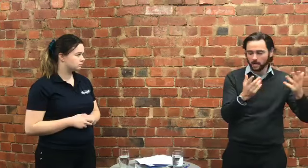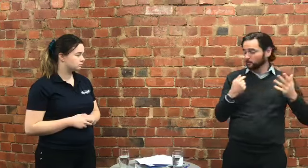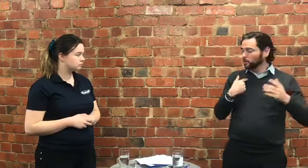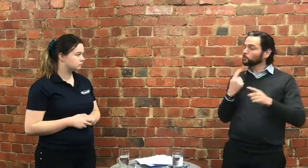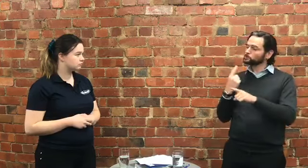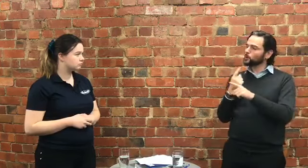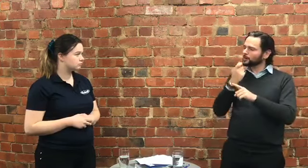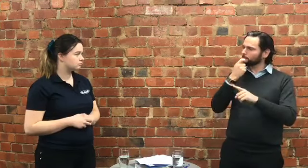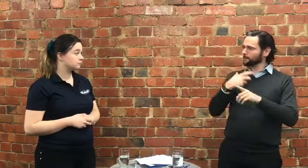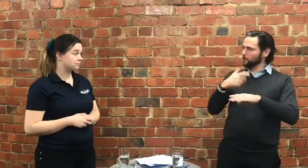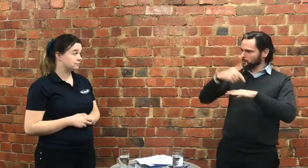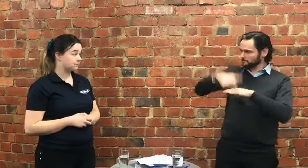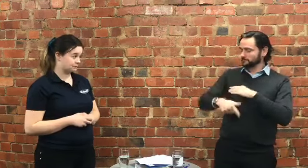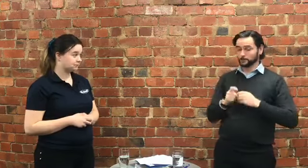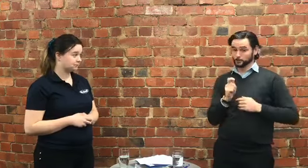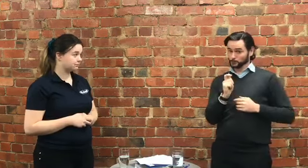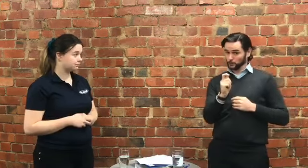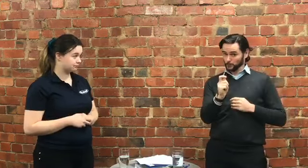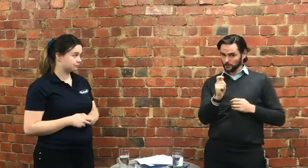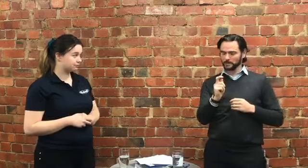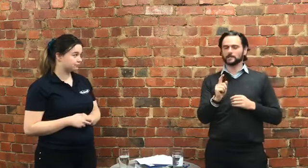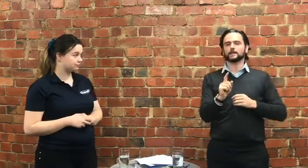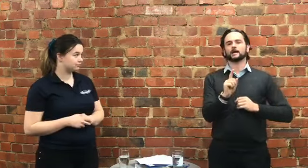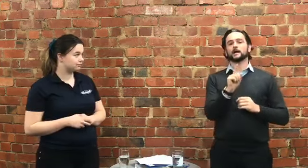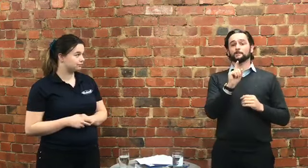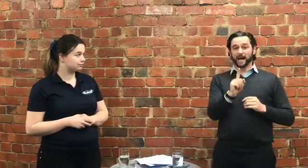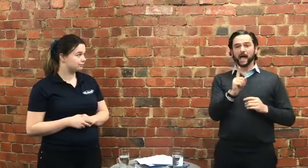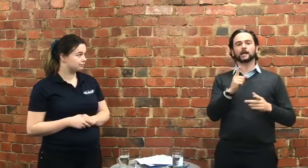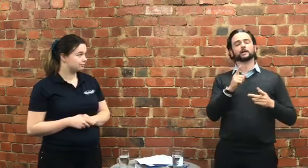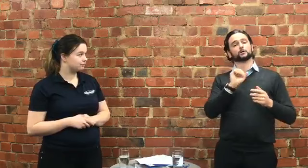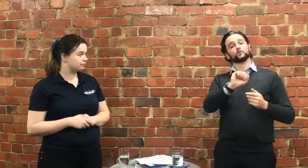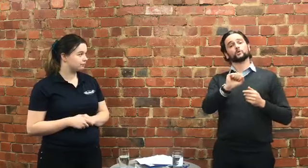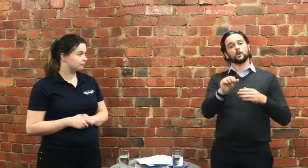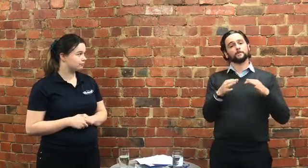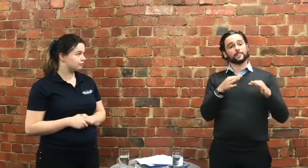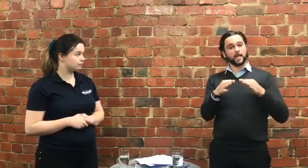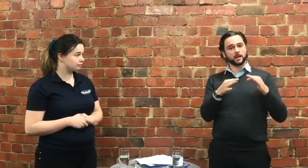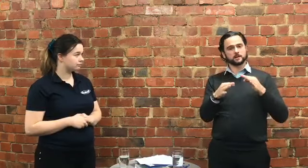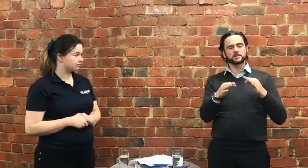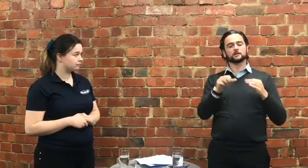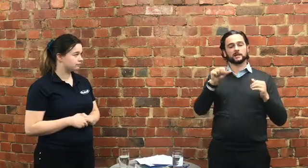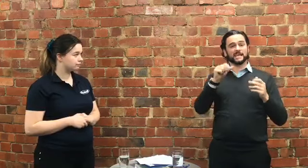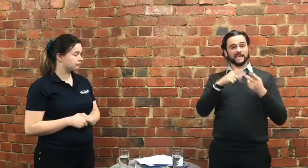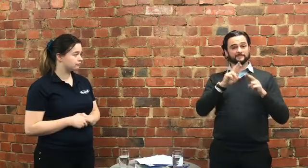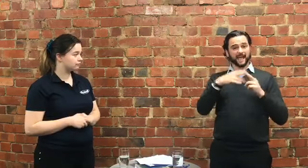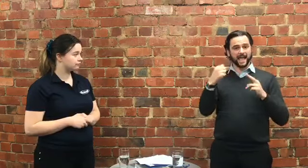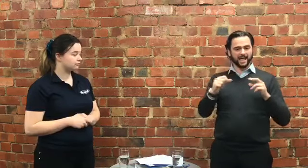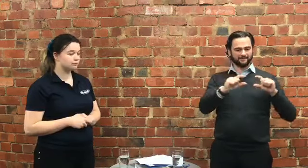Other people aren't sure how to do that. So, we will talk a little more about that soon,